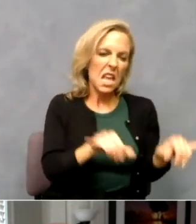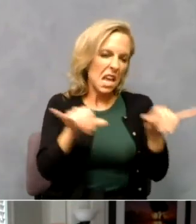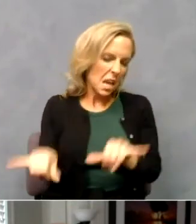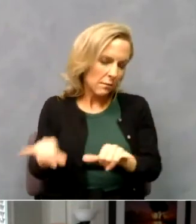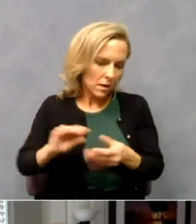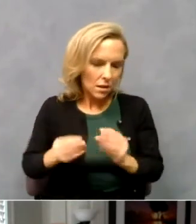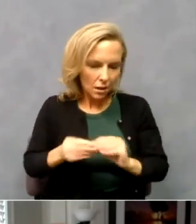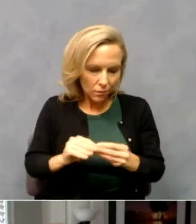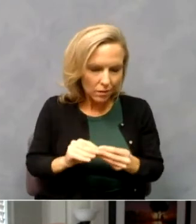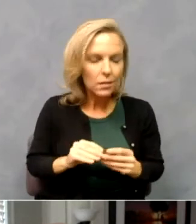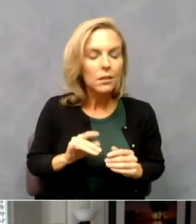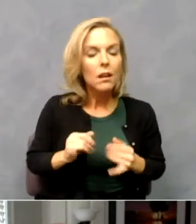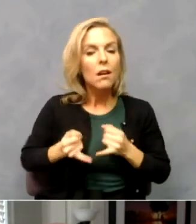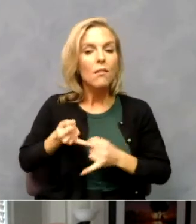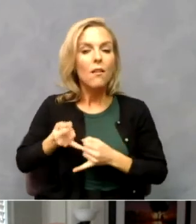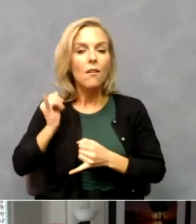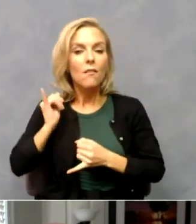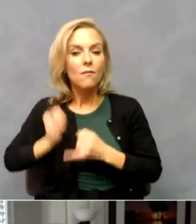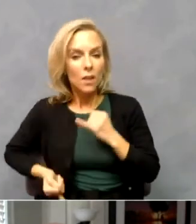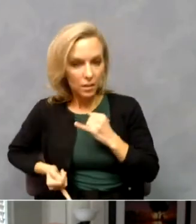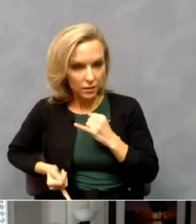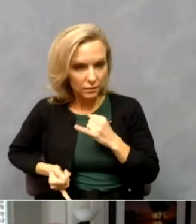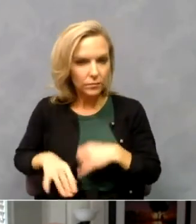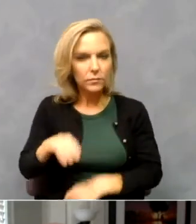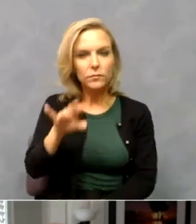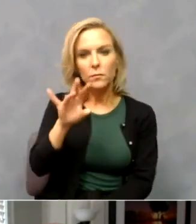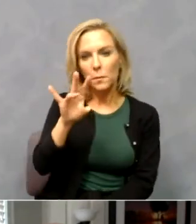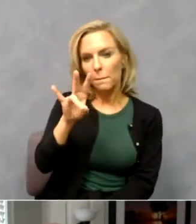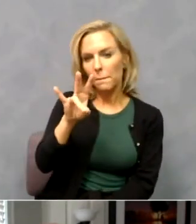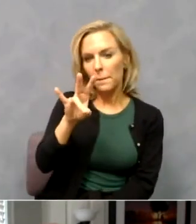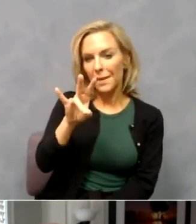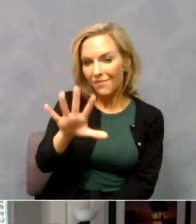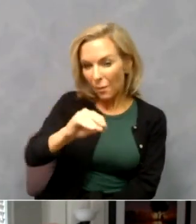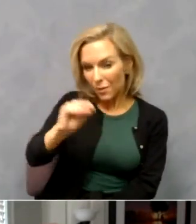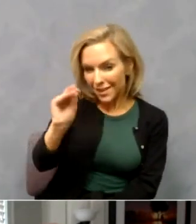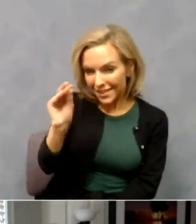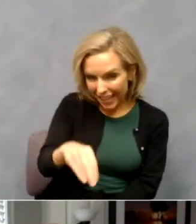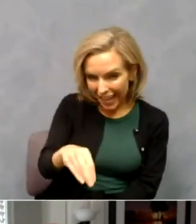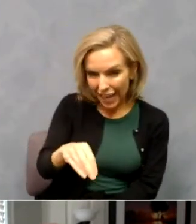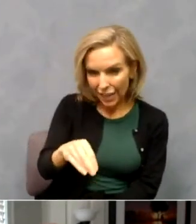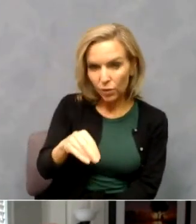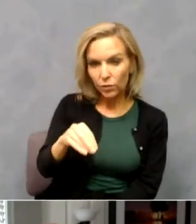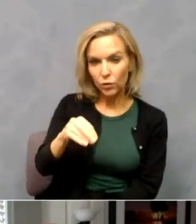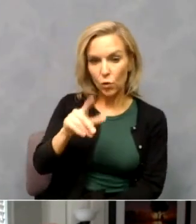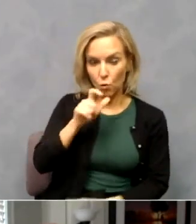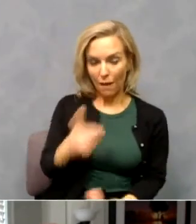Finally, 75% of all of our cove in 19 related deaths in Kentucky have